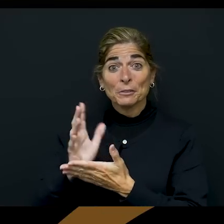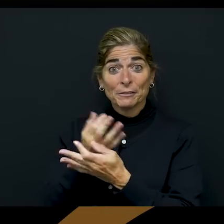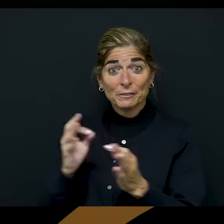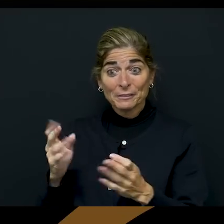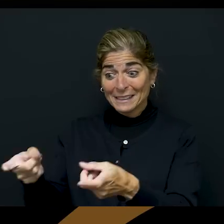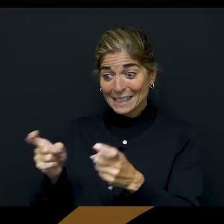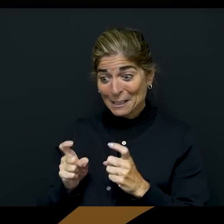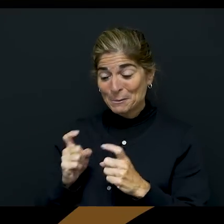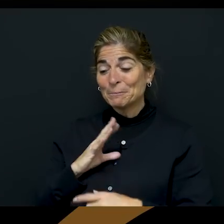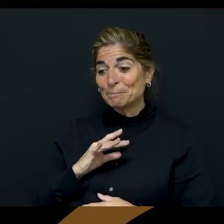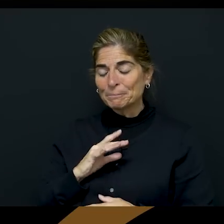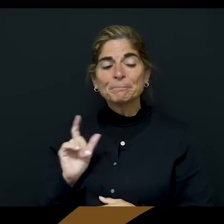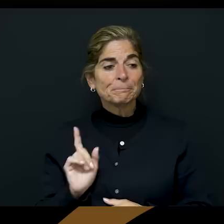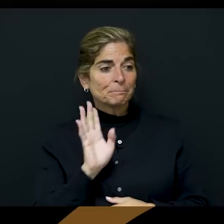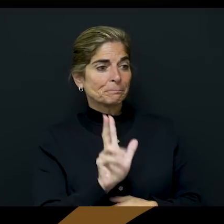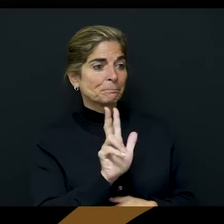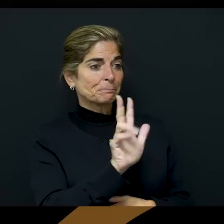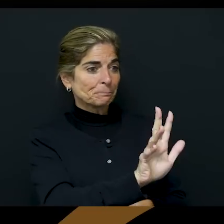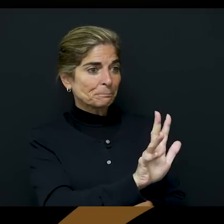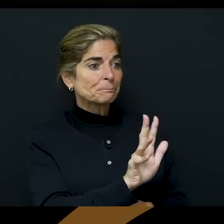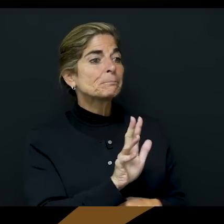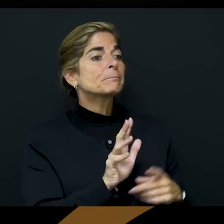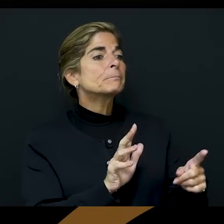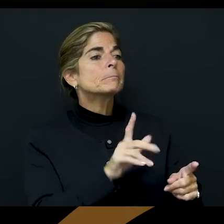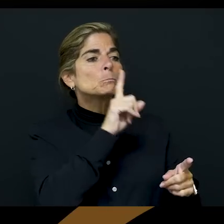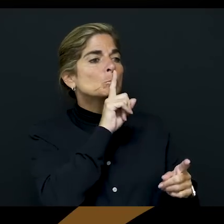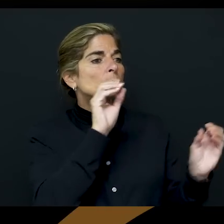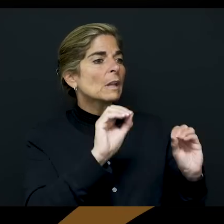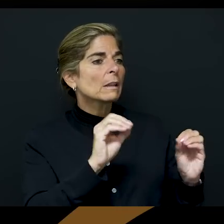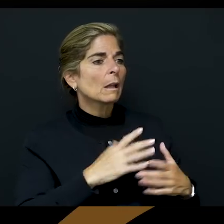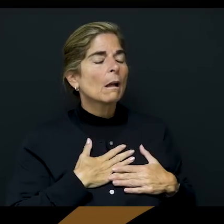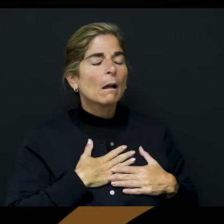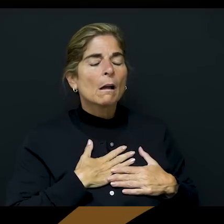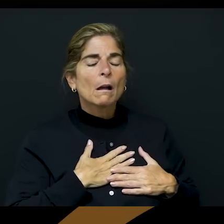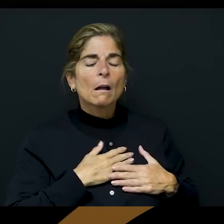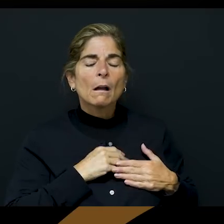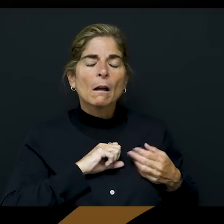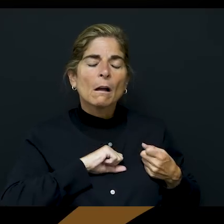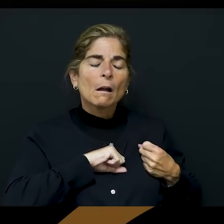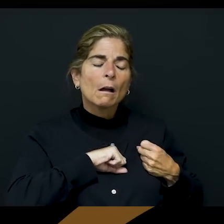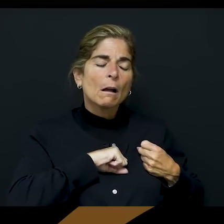and we were told when we arrived that there was no audio description. I was absolutely gutted.